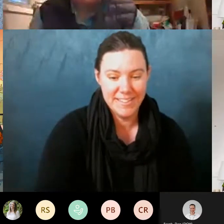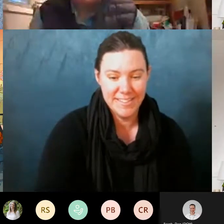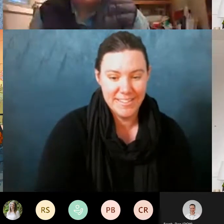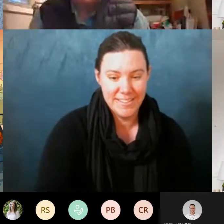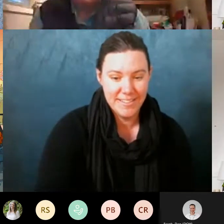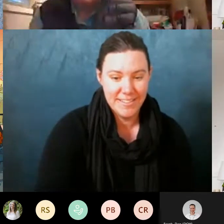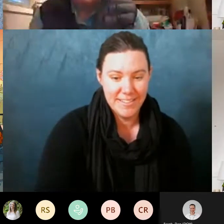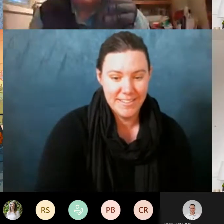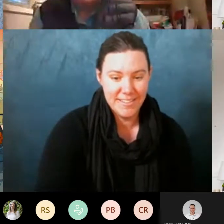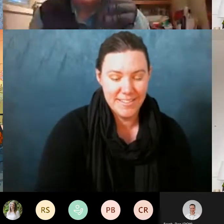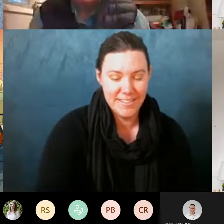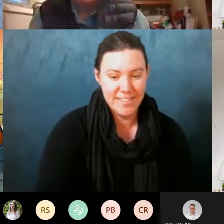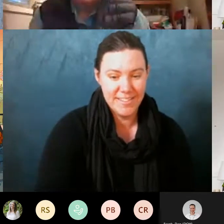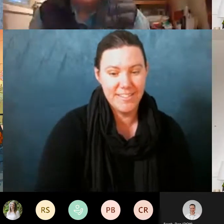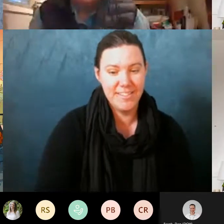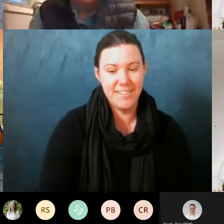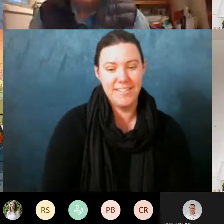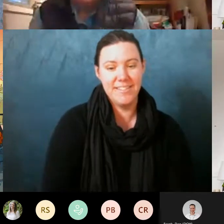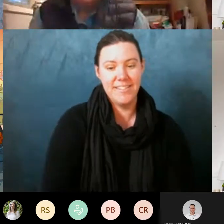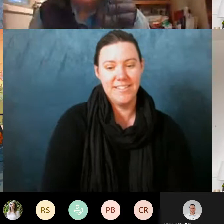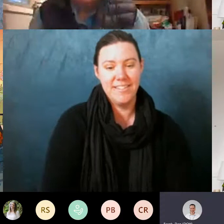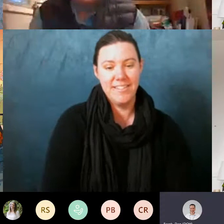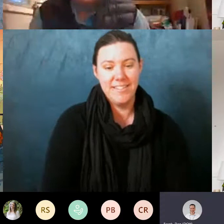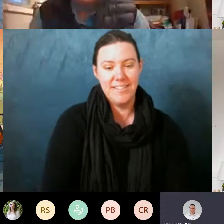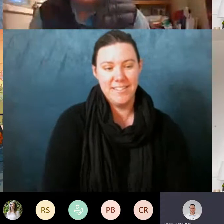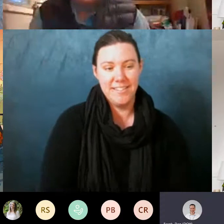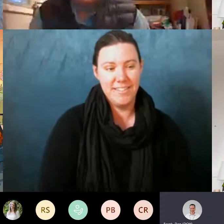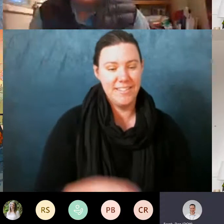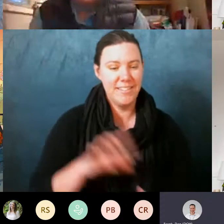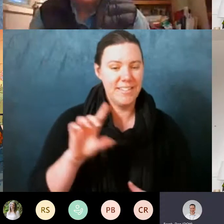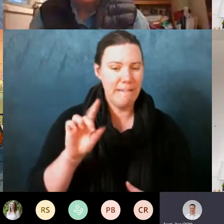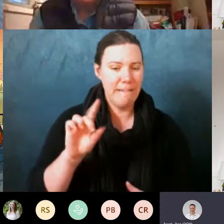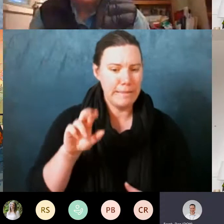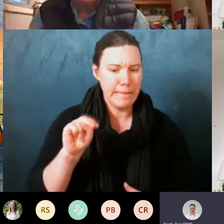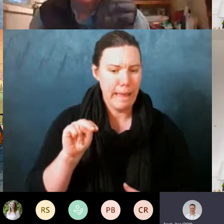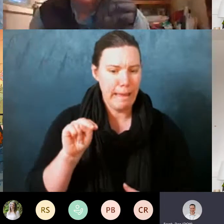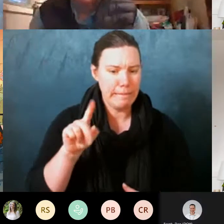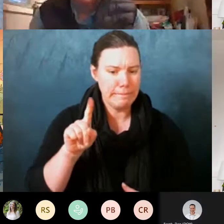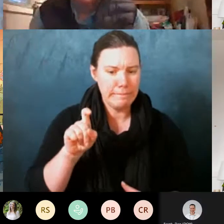Dan will you-- [Dan] Yep. I'm gonna do some troubleshooting here.